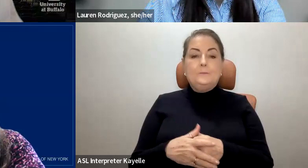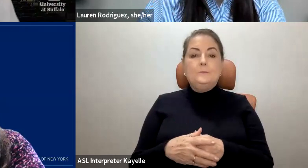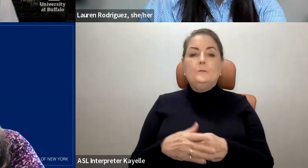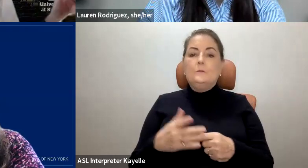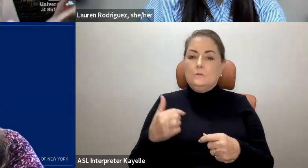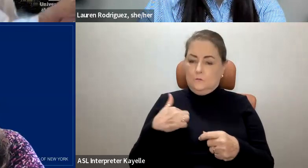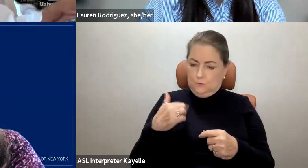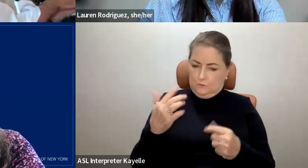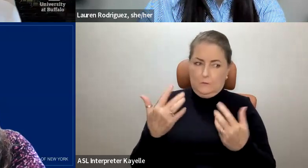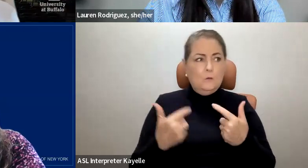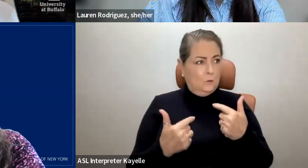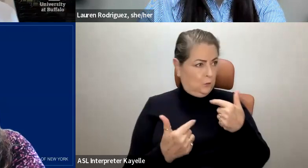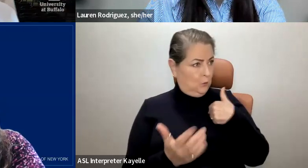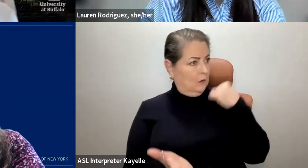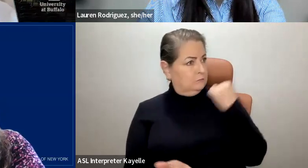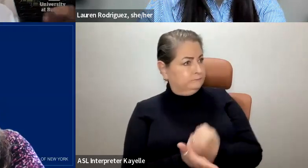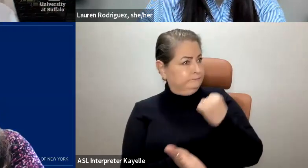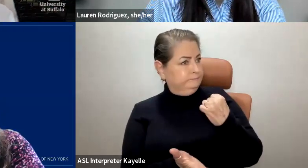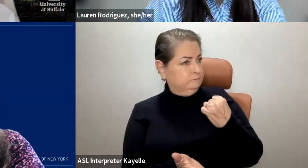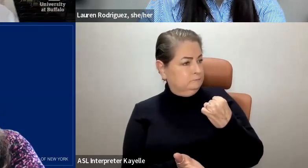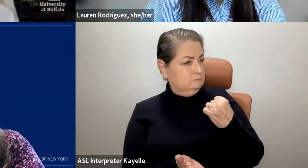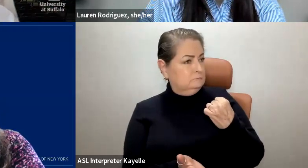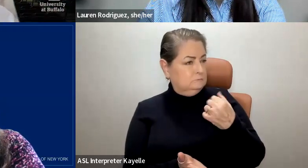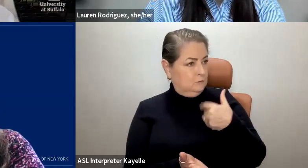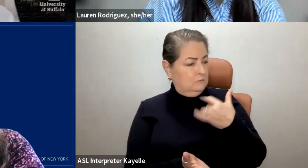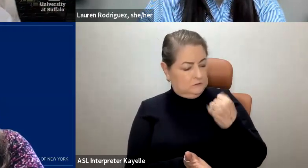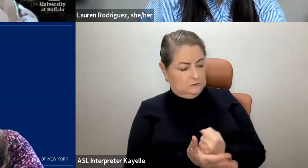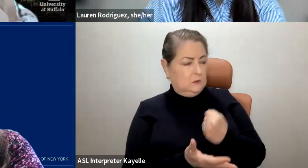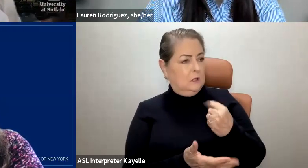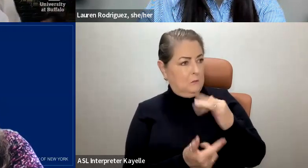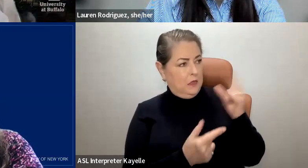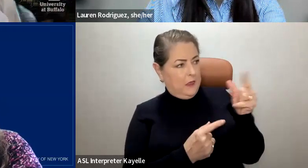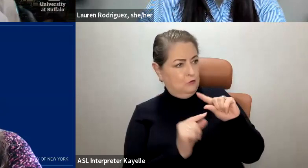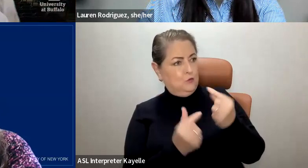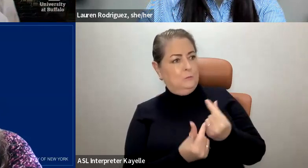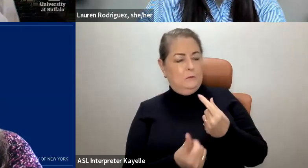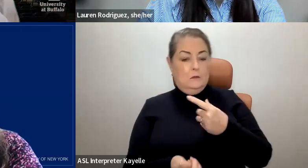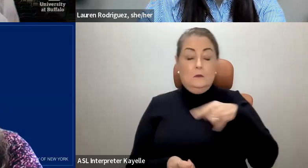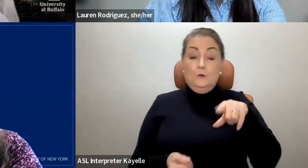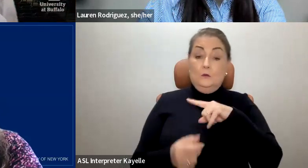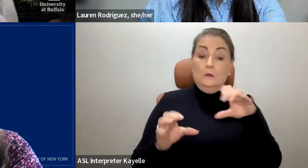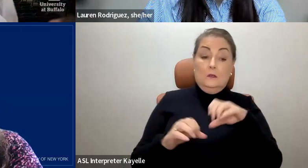reviewed by this group, and we have this seal of approval. For those of you who have been doing accessibility as long as I have